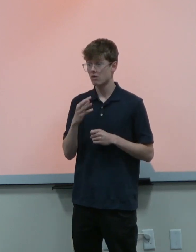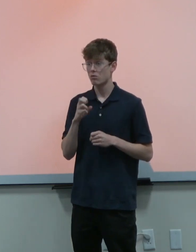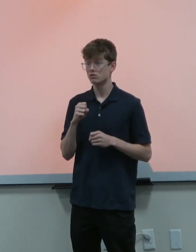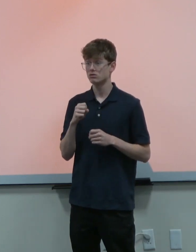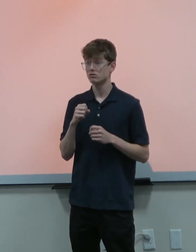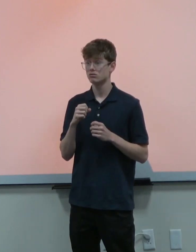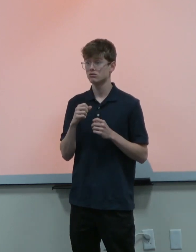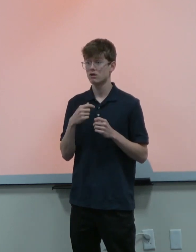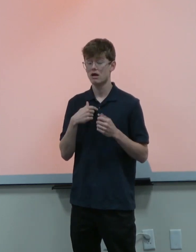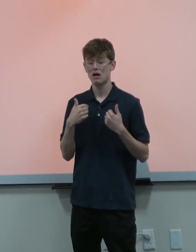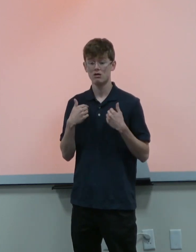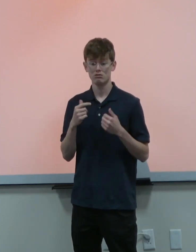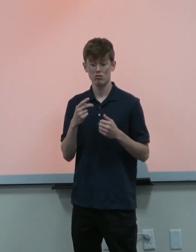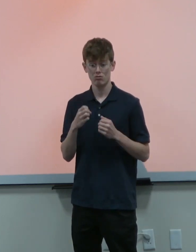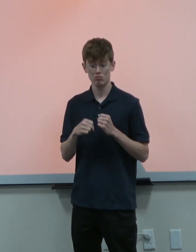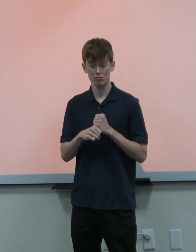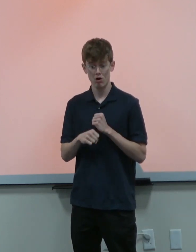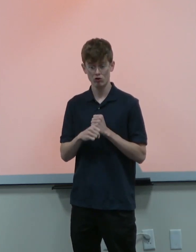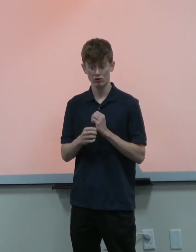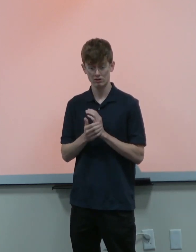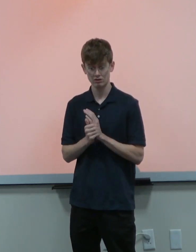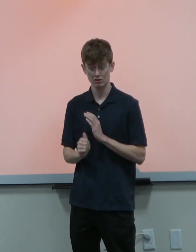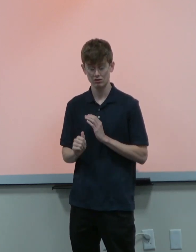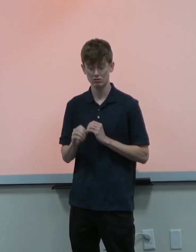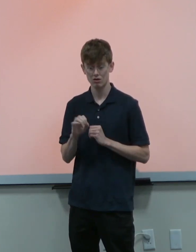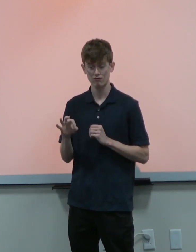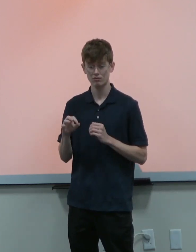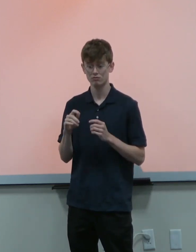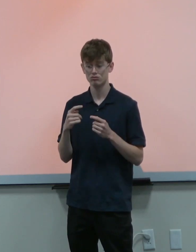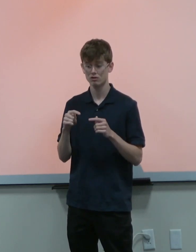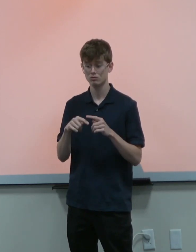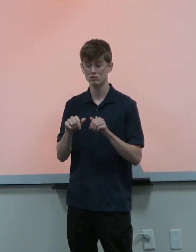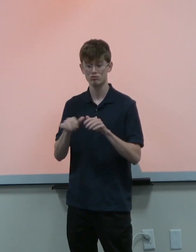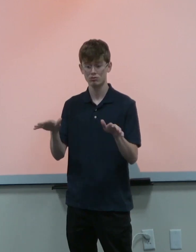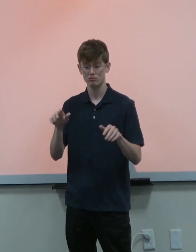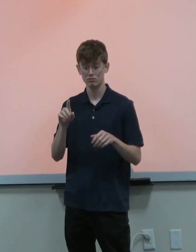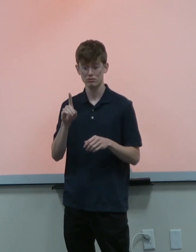I think something that worked well was that I had marketing skills